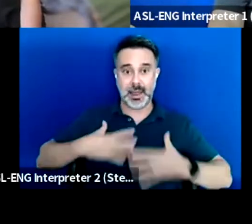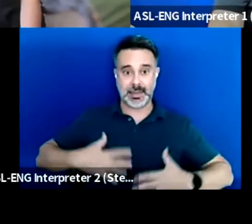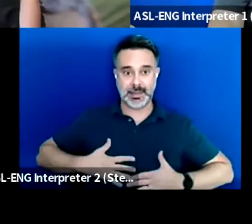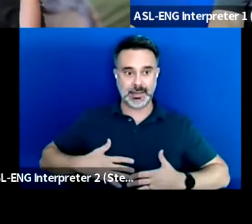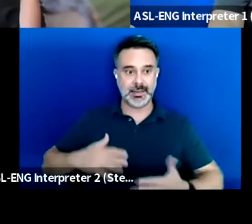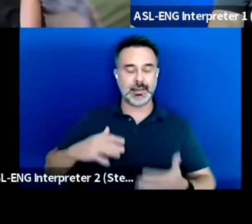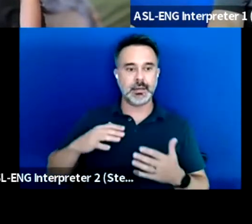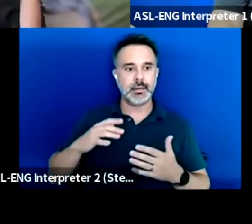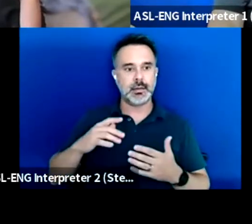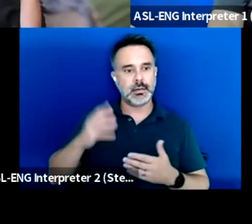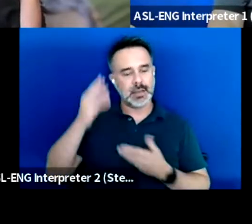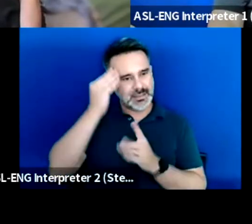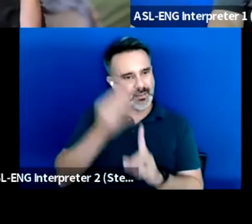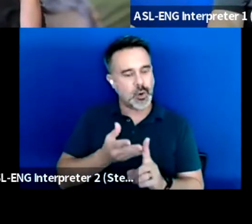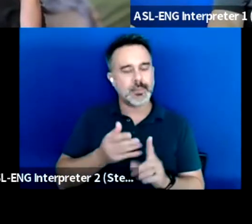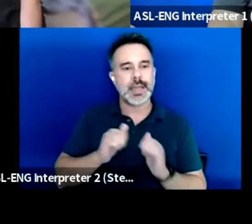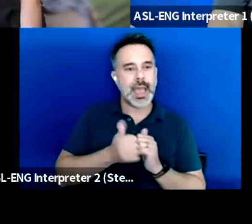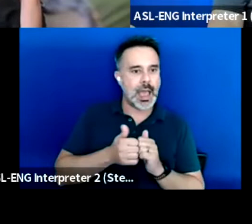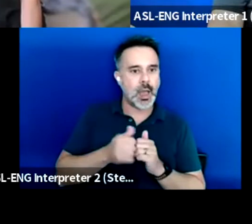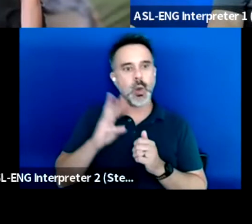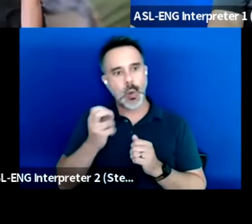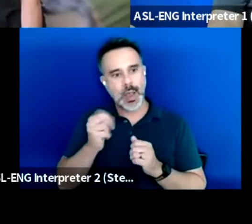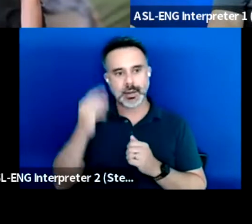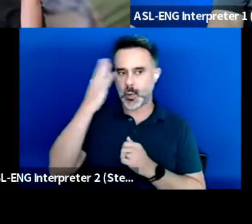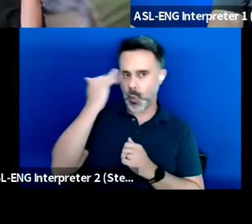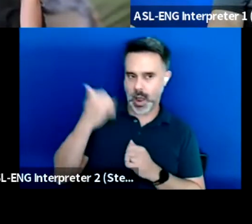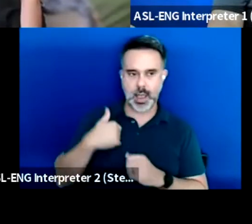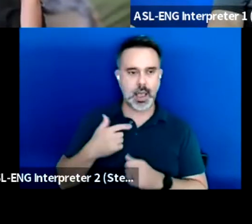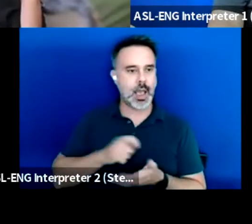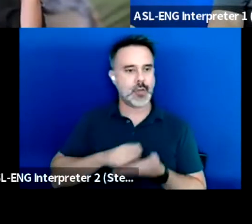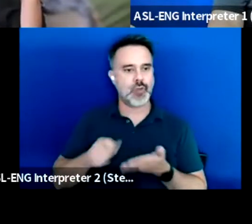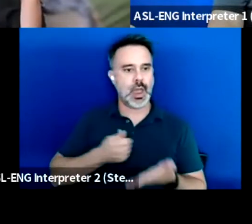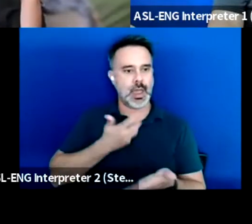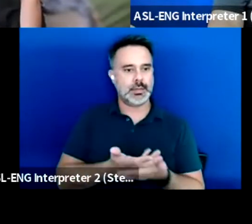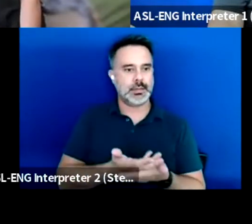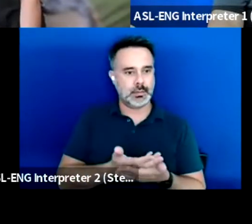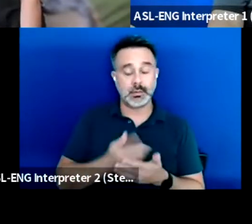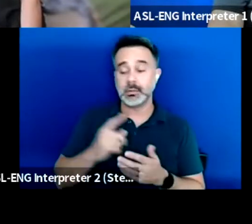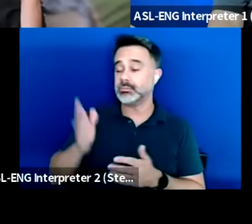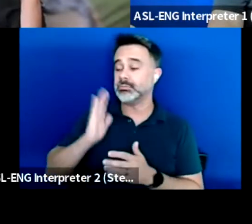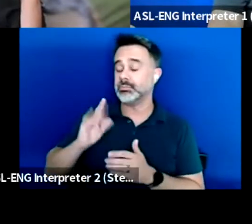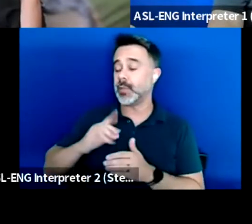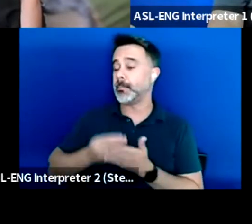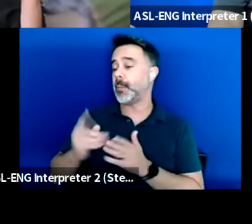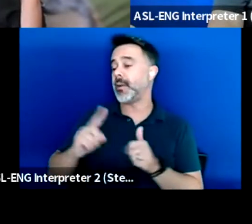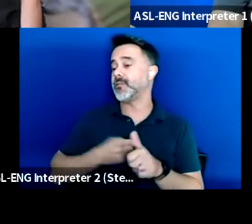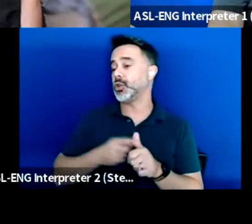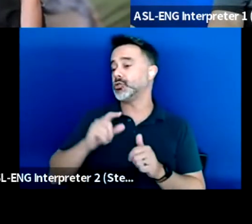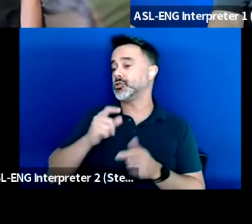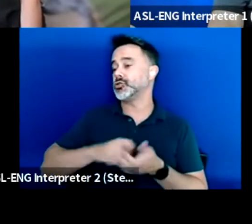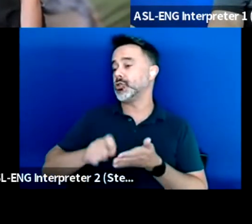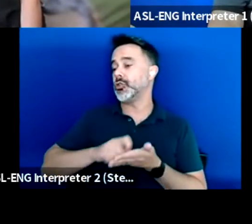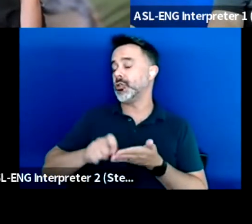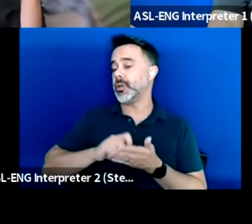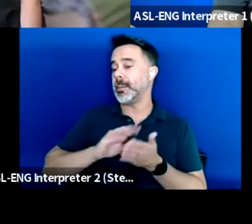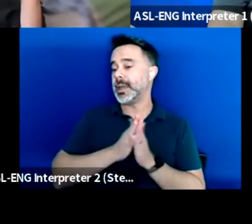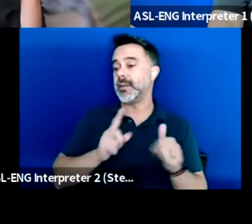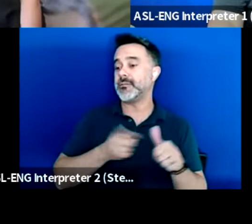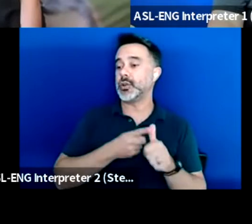I shouldn't treat time as a fleeting commodity or a scarce luxury I must capture and hoard as it slips through my clawed, bony fingers.